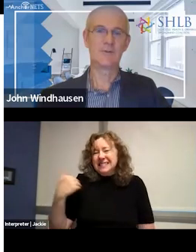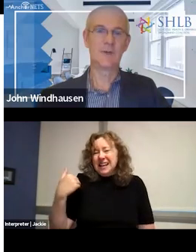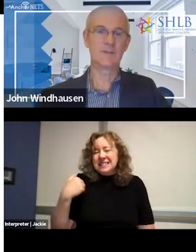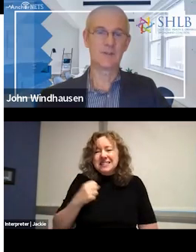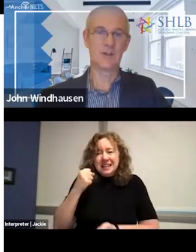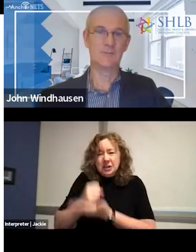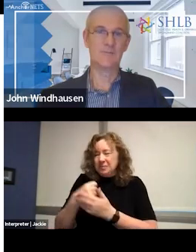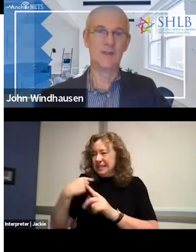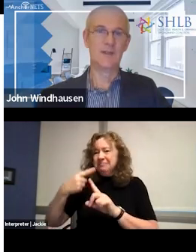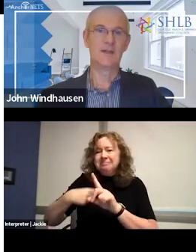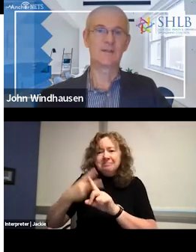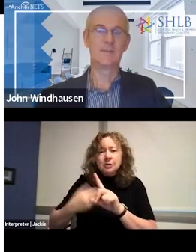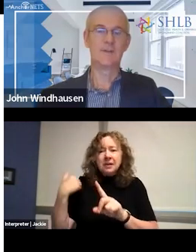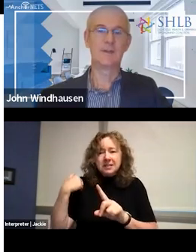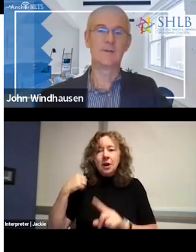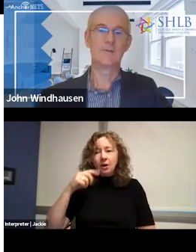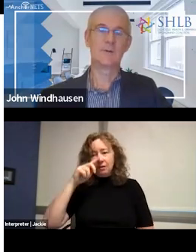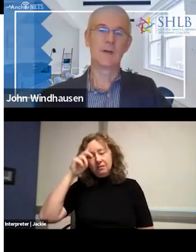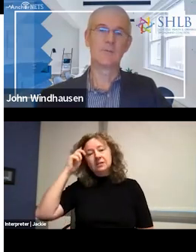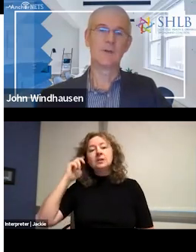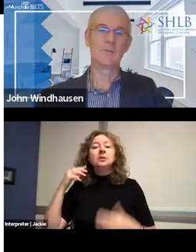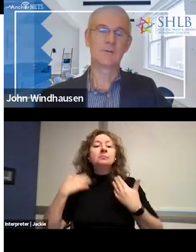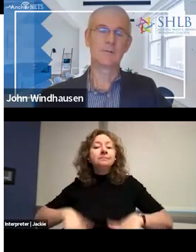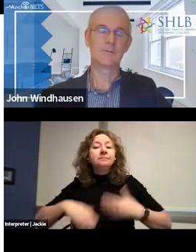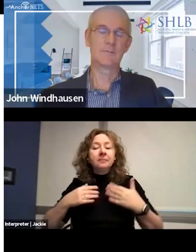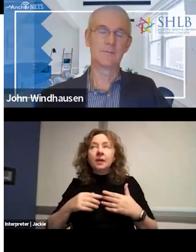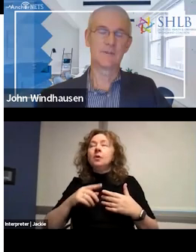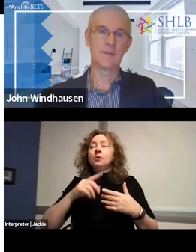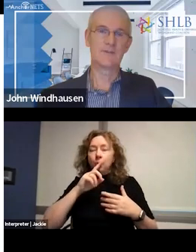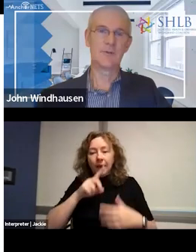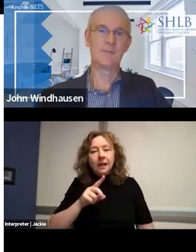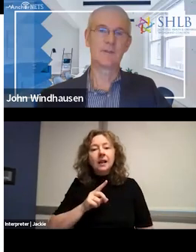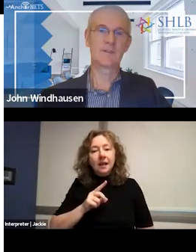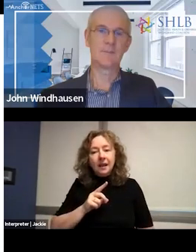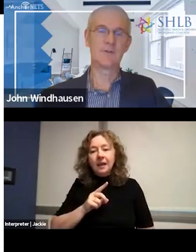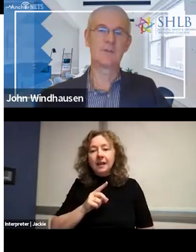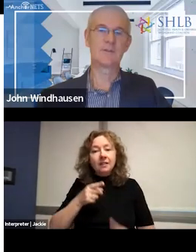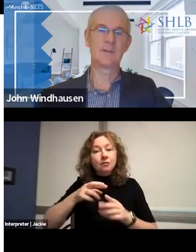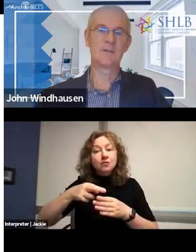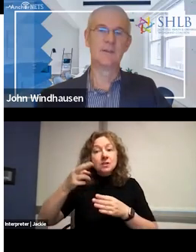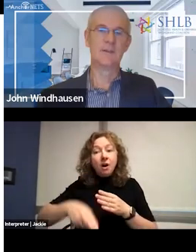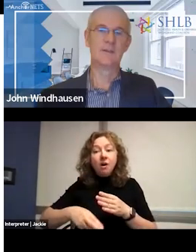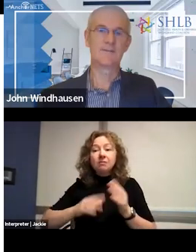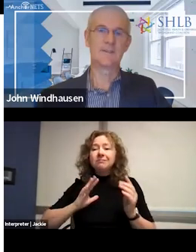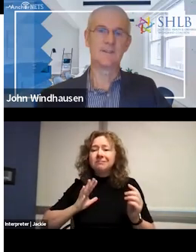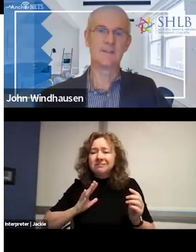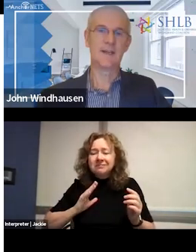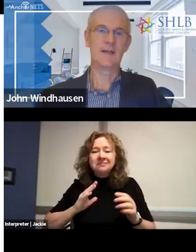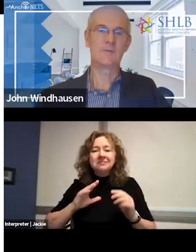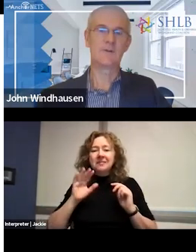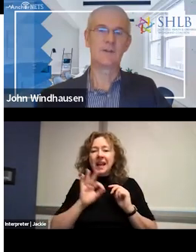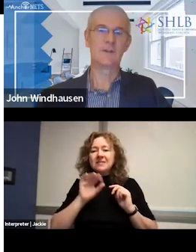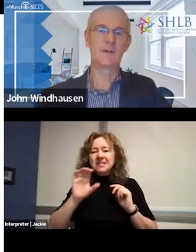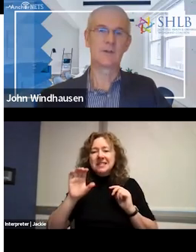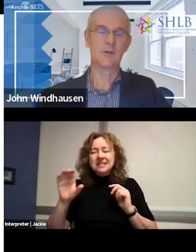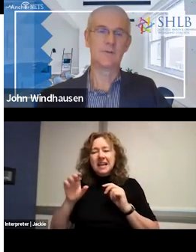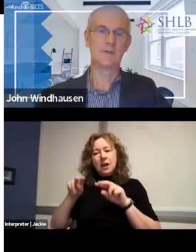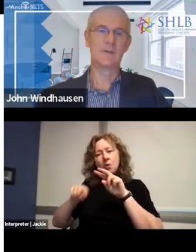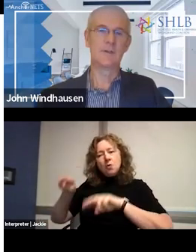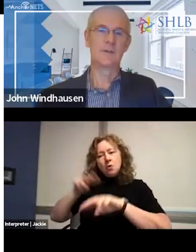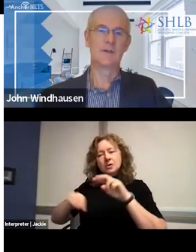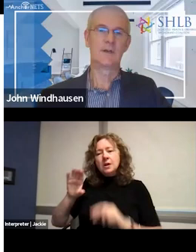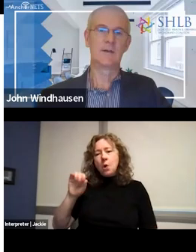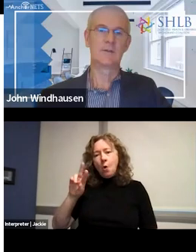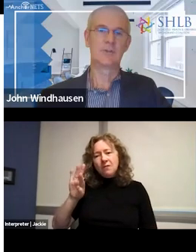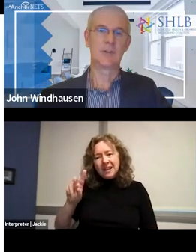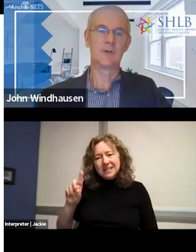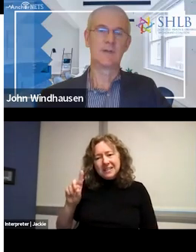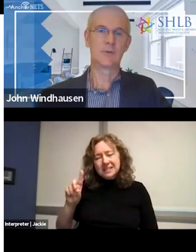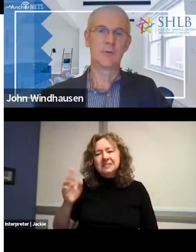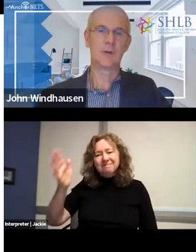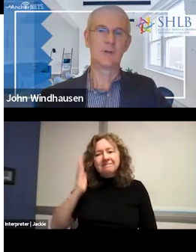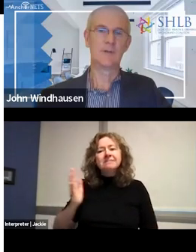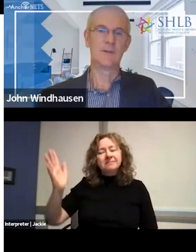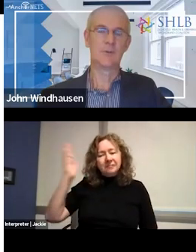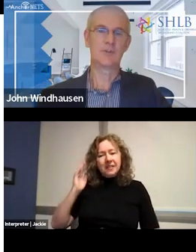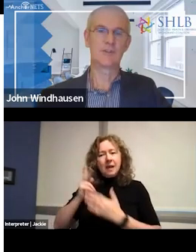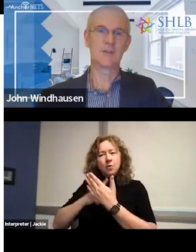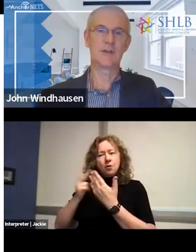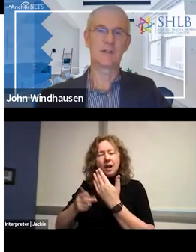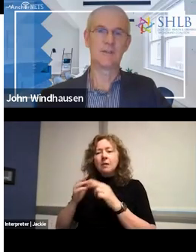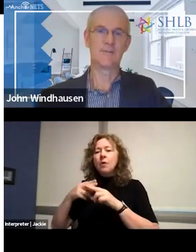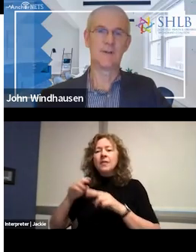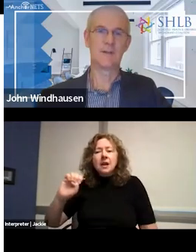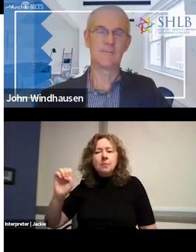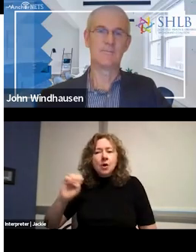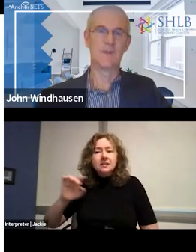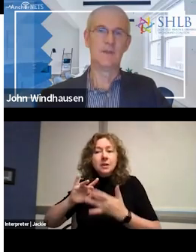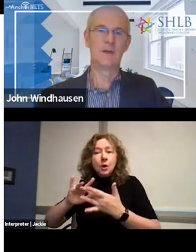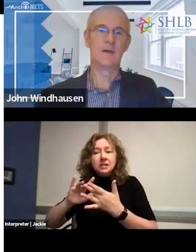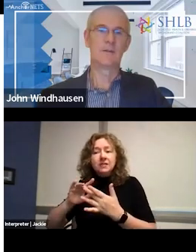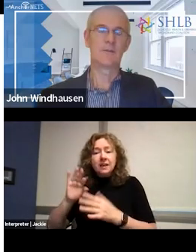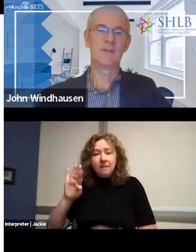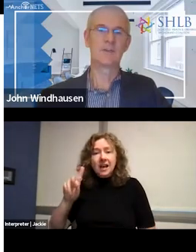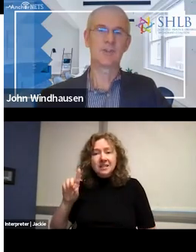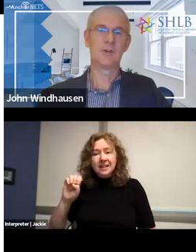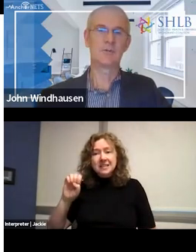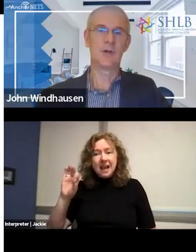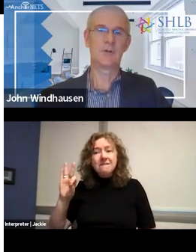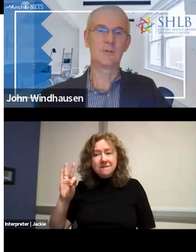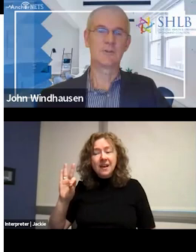John Windhausen: The Fcc. Just adopted this order a few months ago, and it's something that really re results from the experience that the Fcc. Had with the Covid Generated program called the Emergency Connectivity Fund.